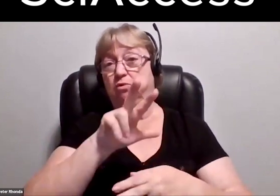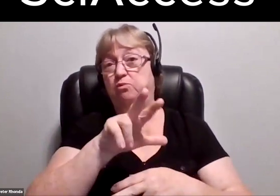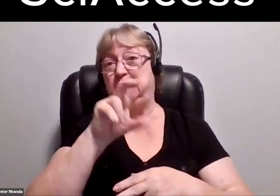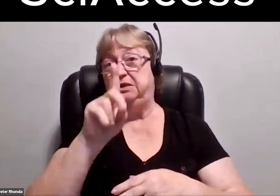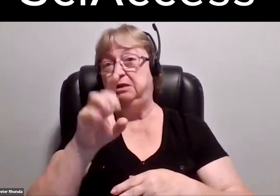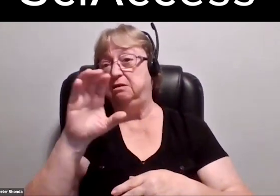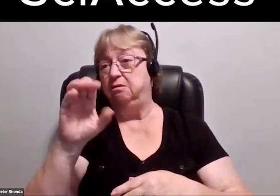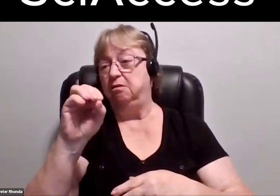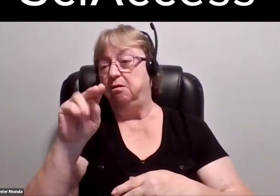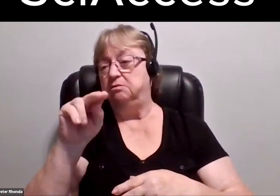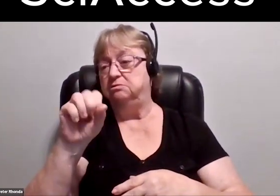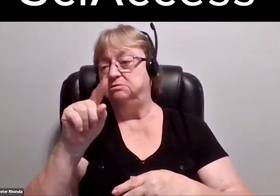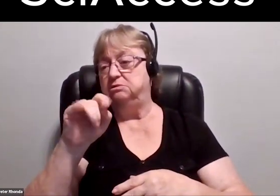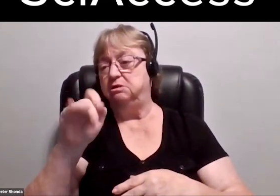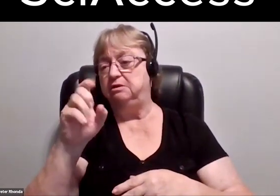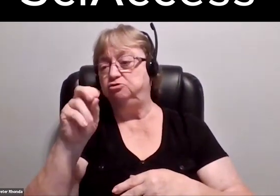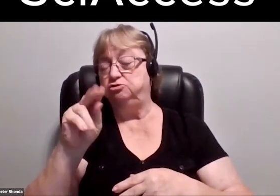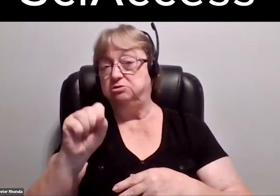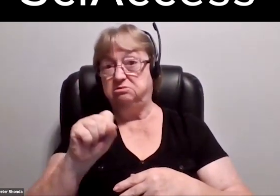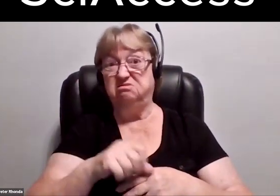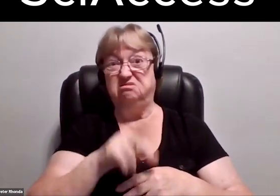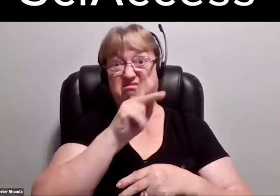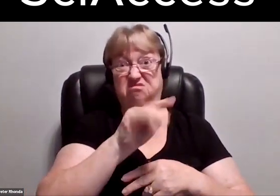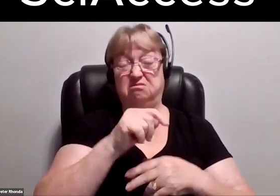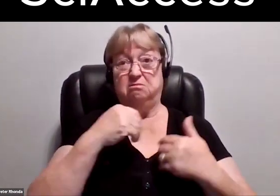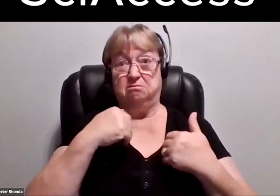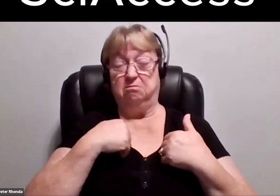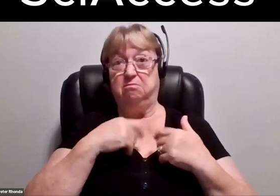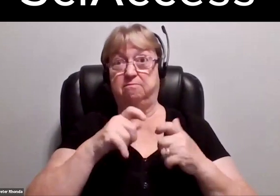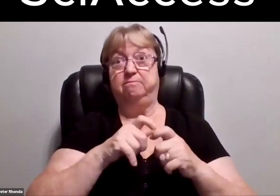It's a 3D printed kit that contains a large number of pieces,